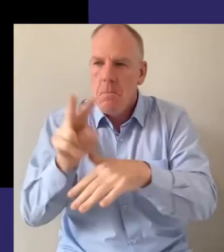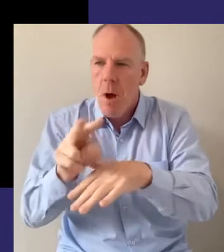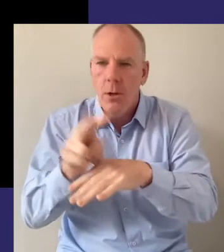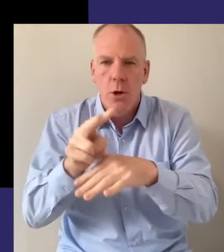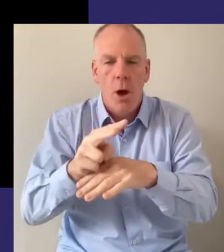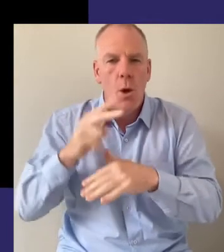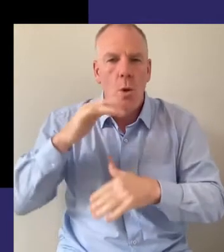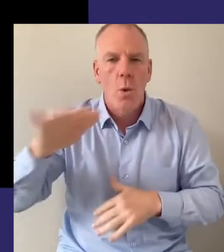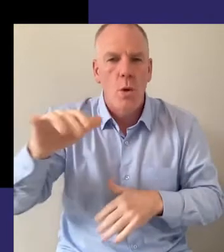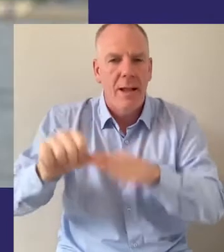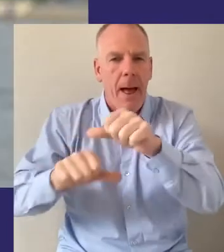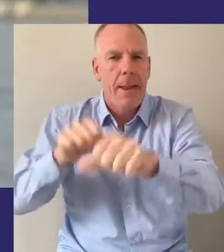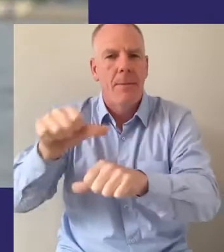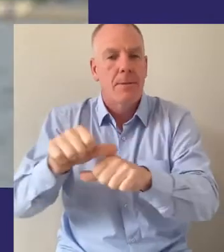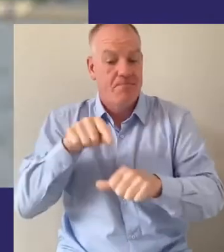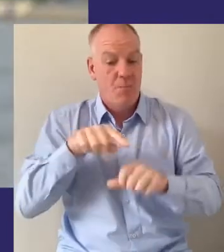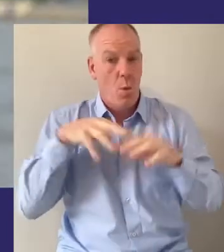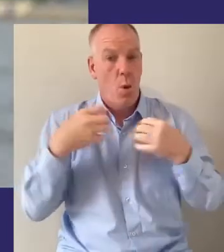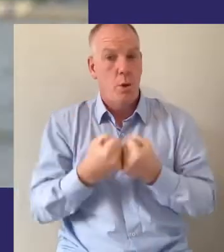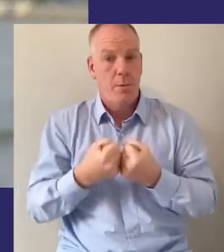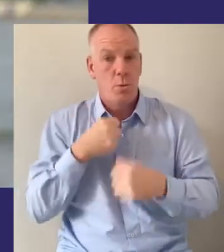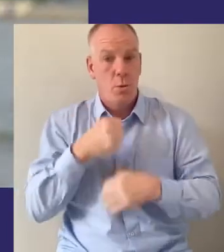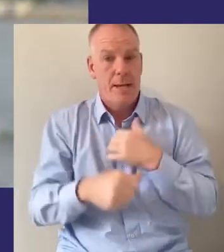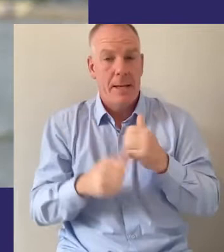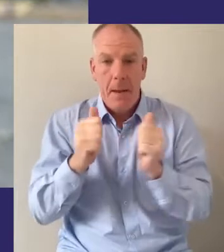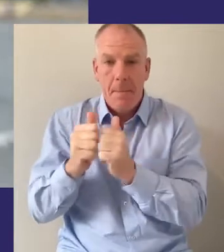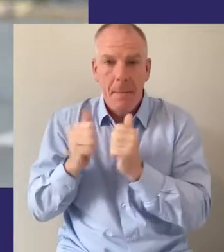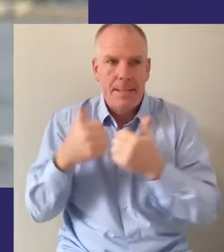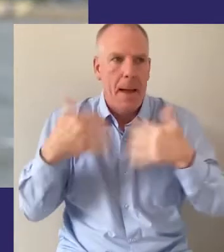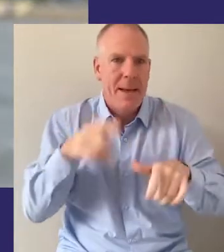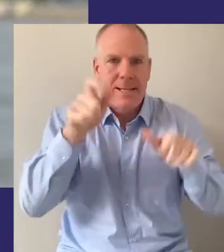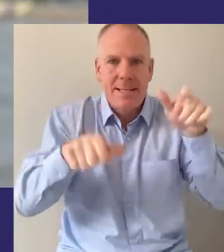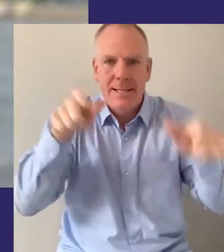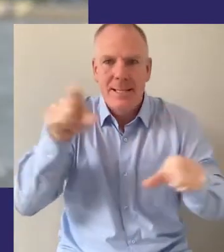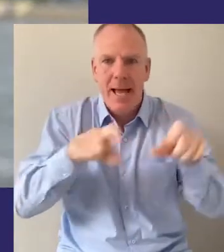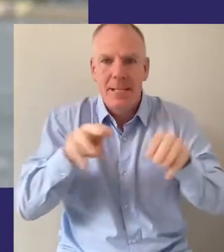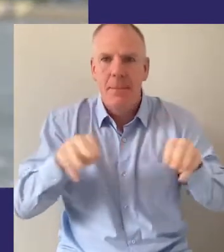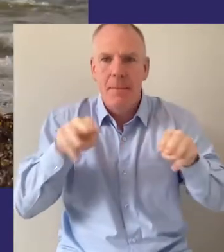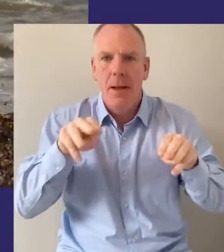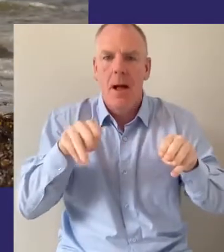coastal species. In this workshop, we're going to meet some amazing scientists who are working